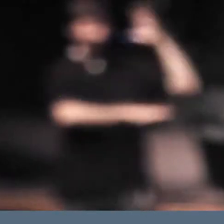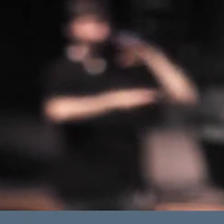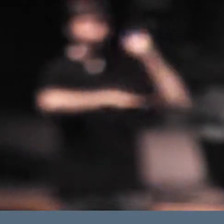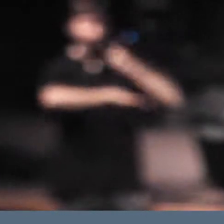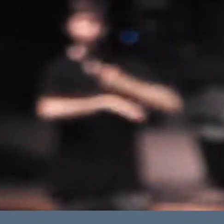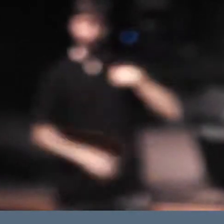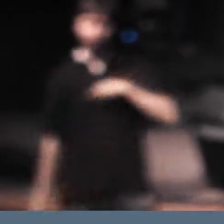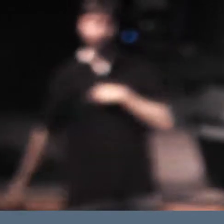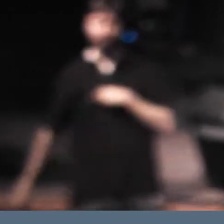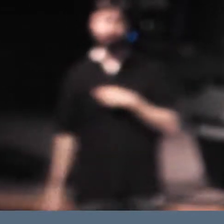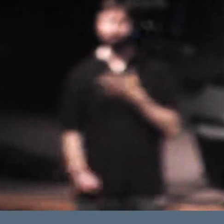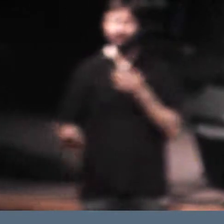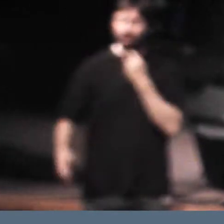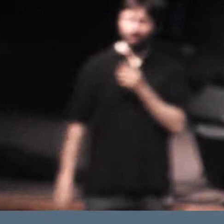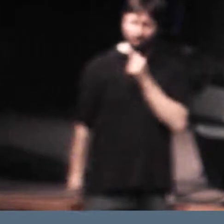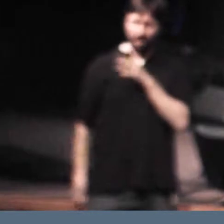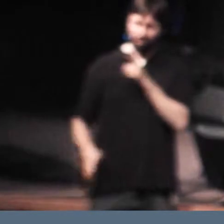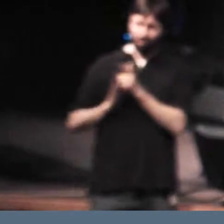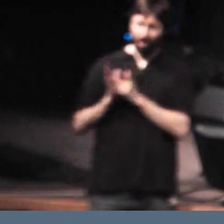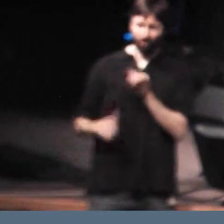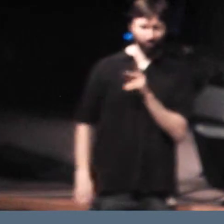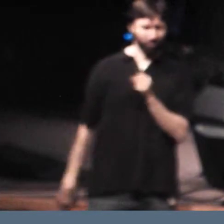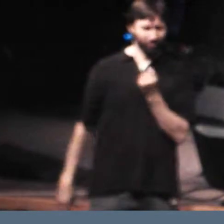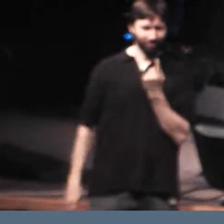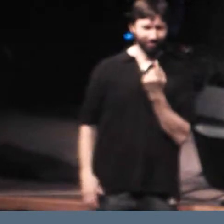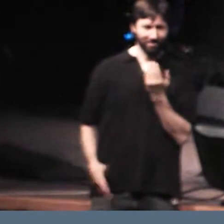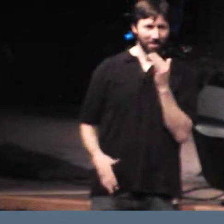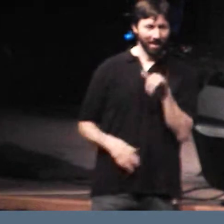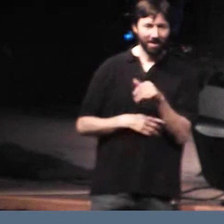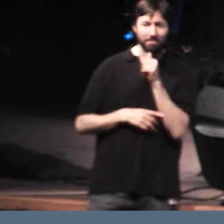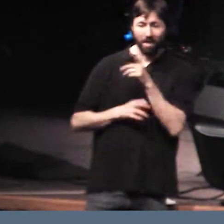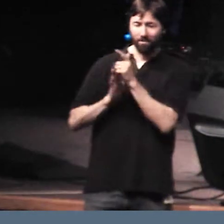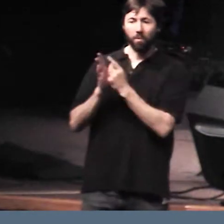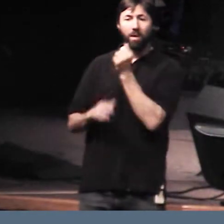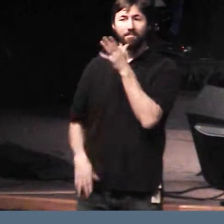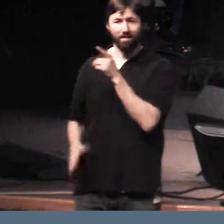we used to tell mother-in-law jokes do you ever do that There's this great story there was this one mother-in-law who